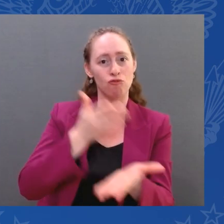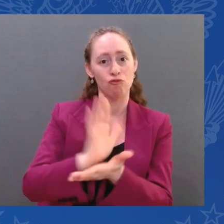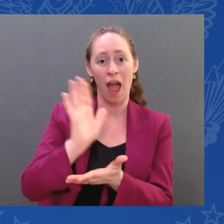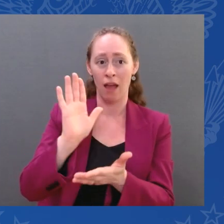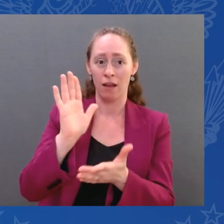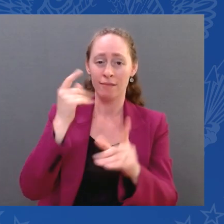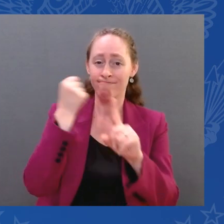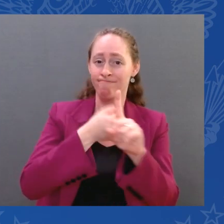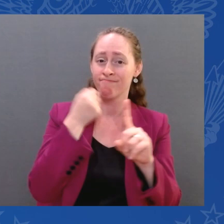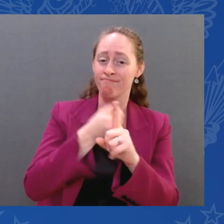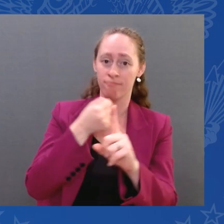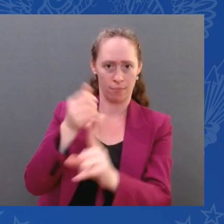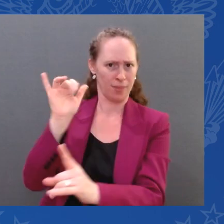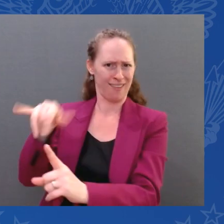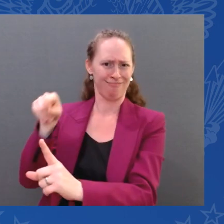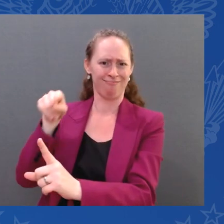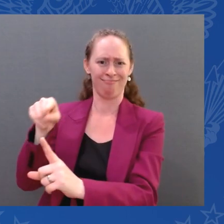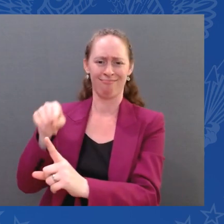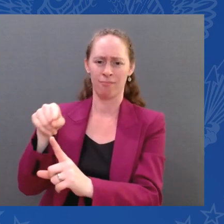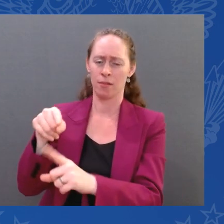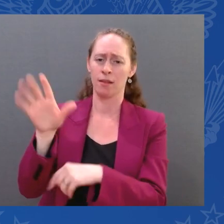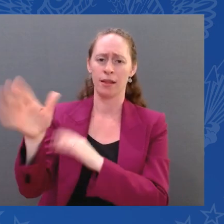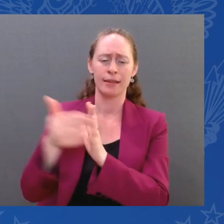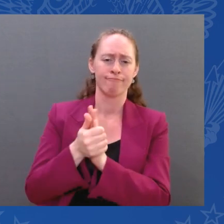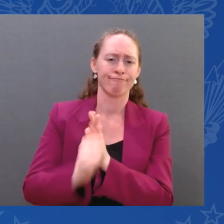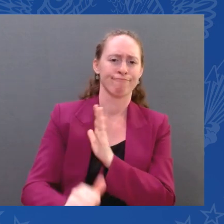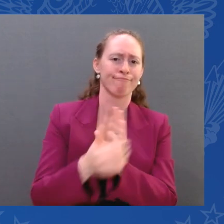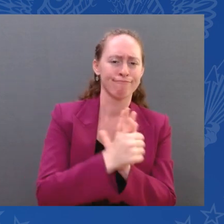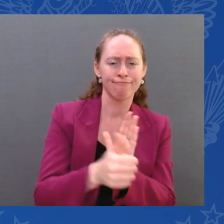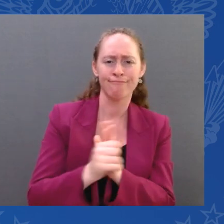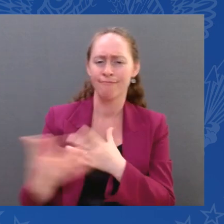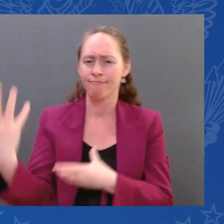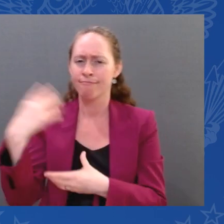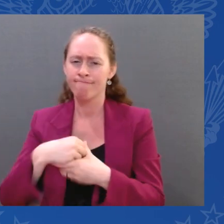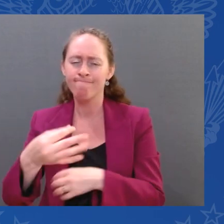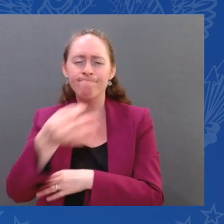America's Americans owe a debt of a debt of gratitude to Diane Nash